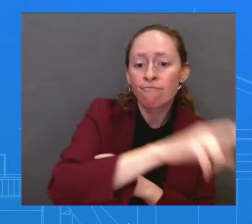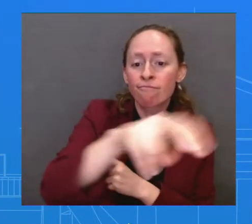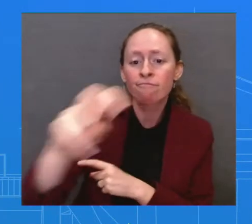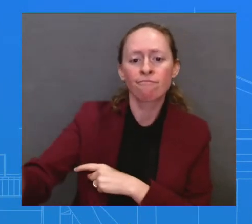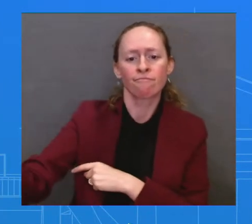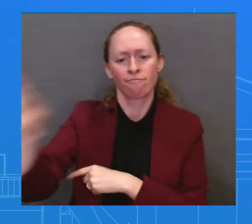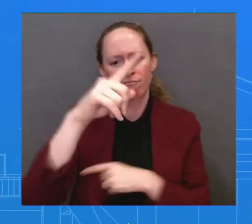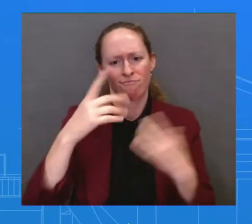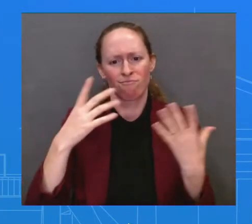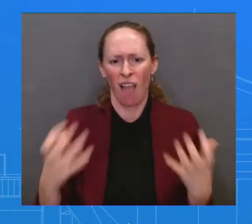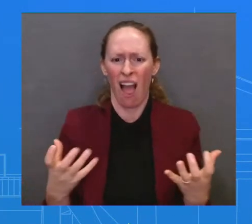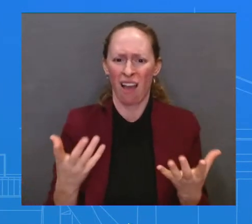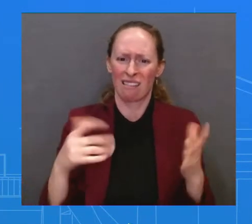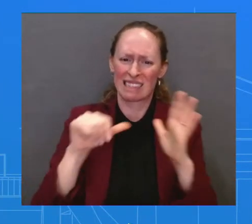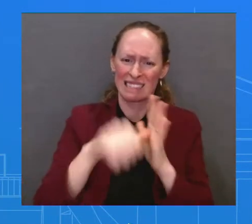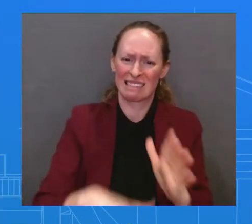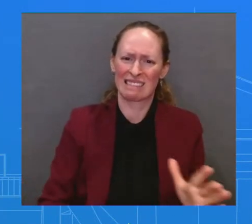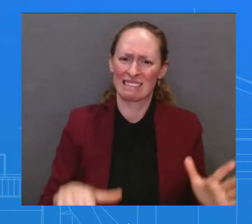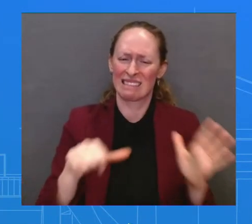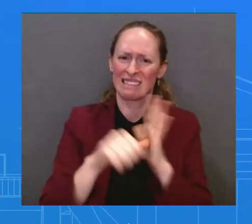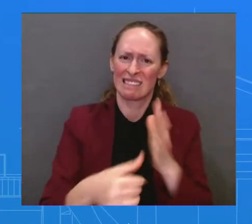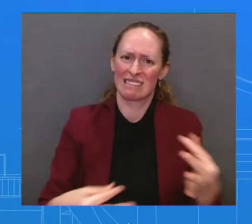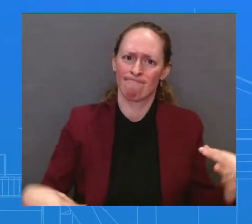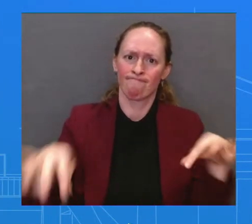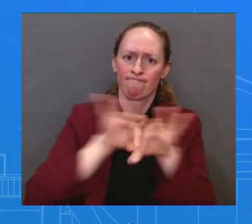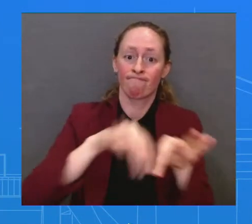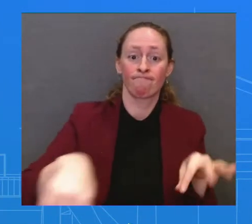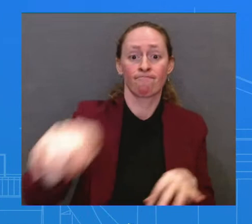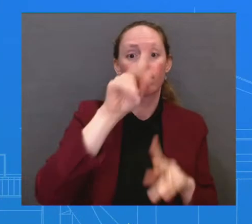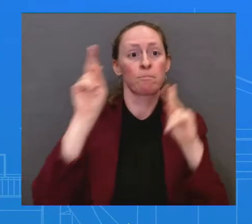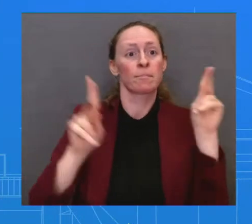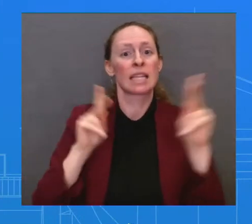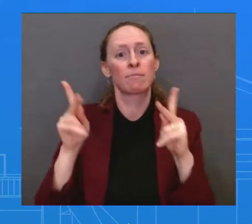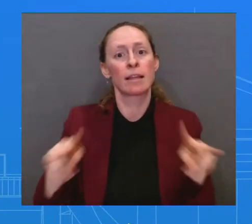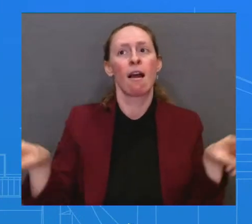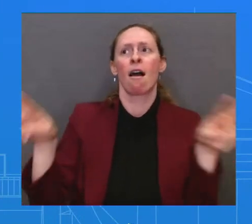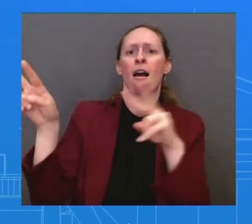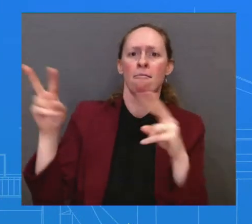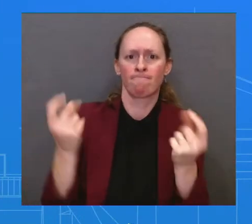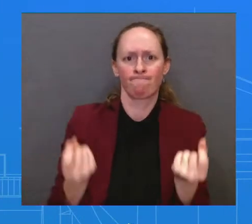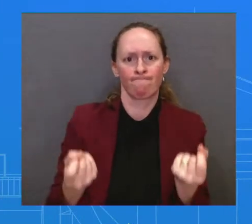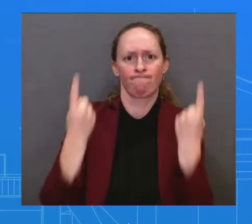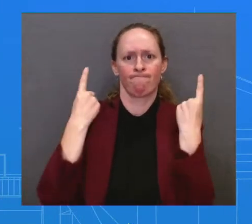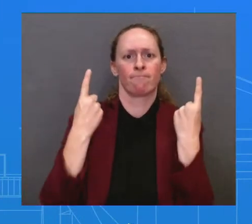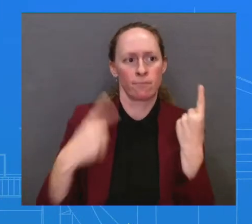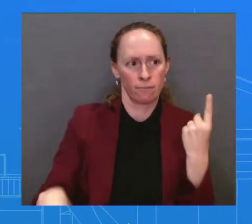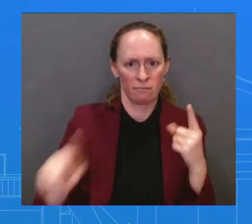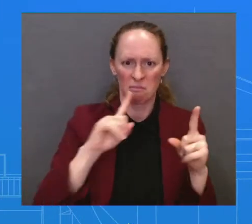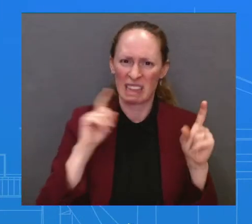And it is that level of bipartisan support that we've seen to date that has sustained the immense